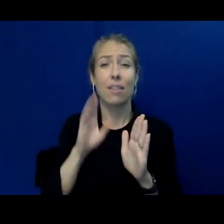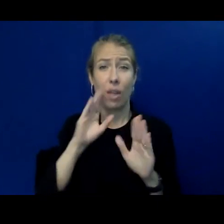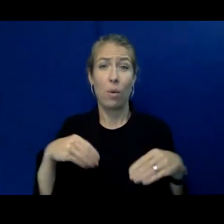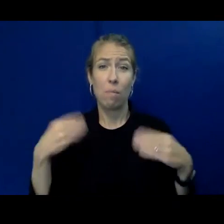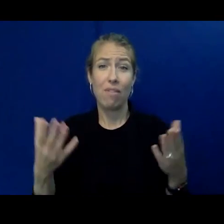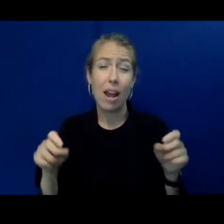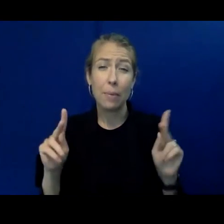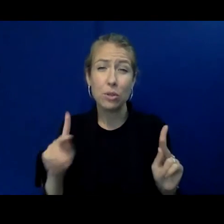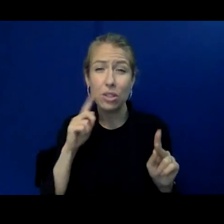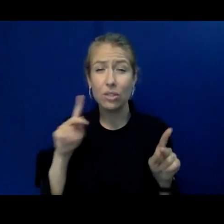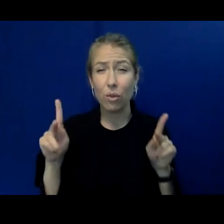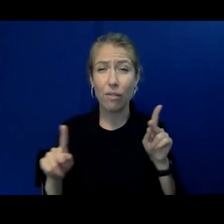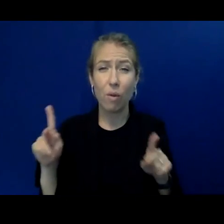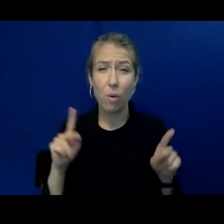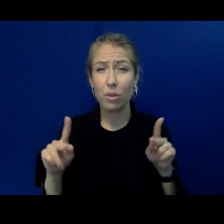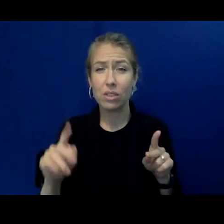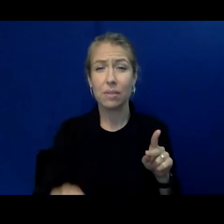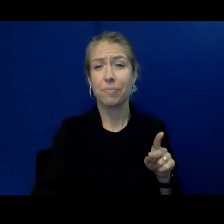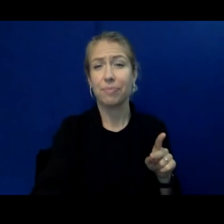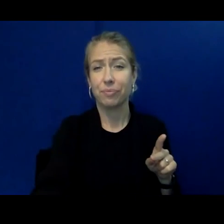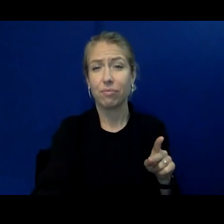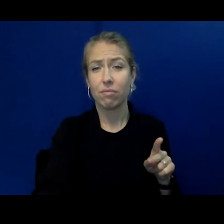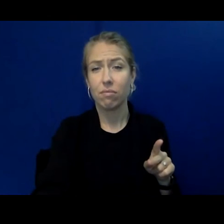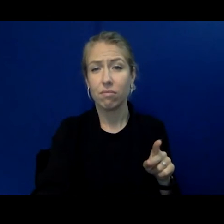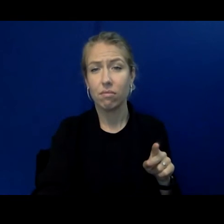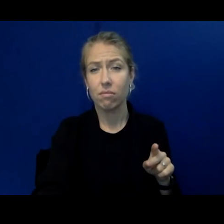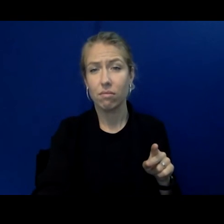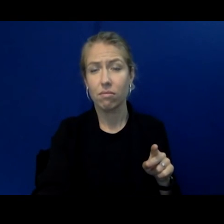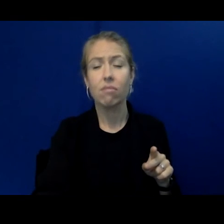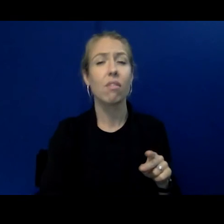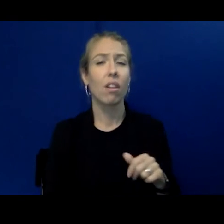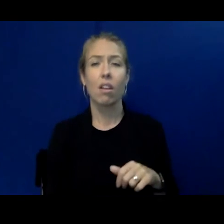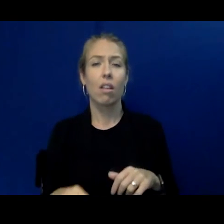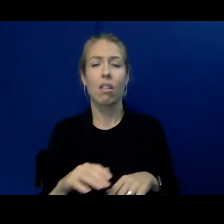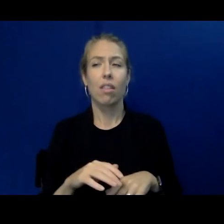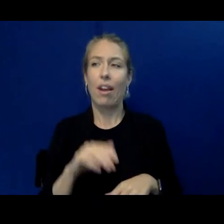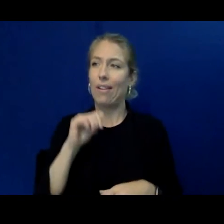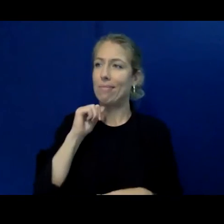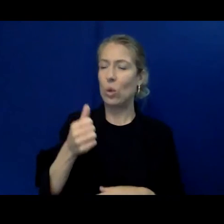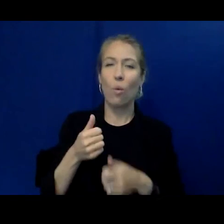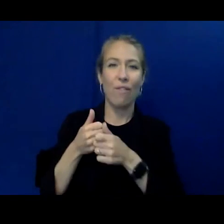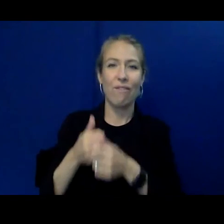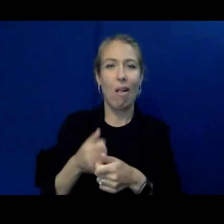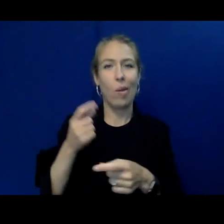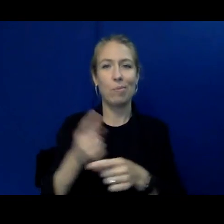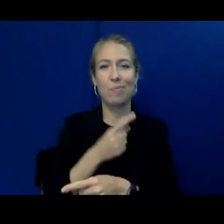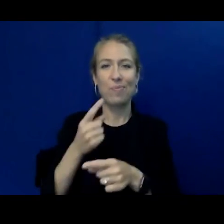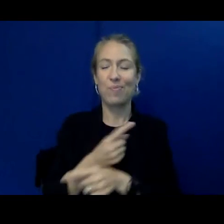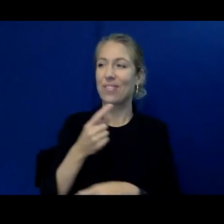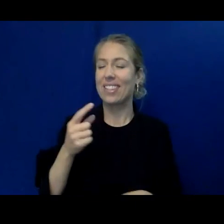individuals that are outside of what the standard protocol is for your state VR services.